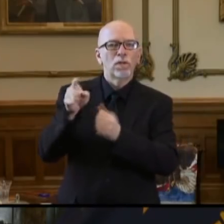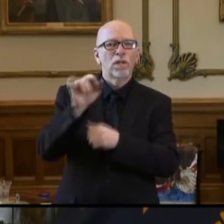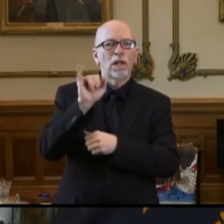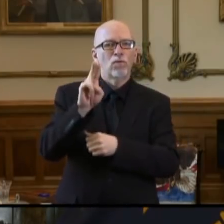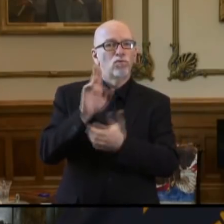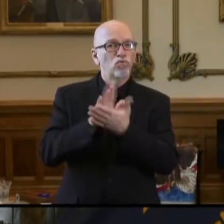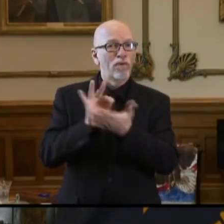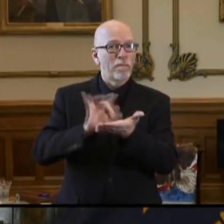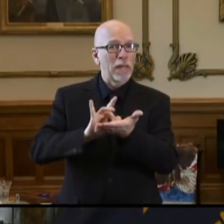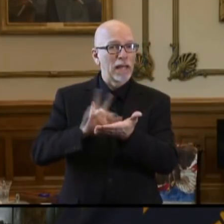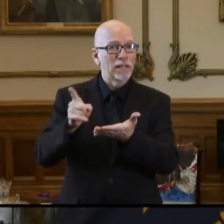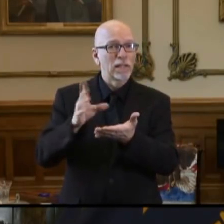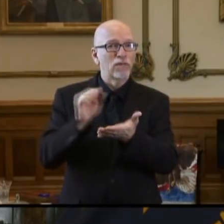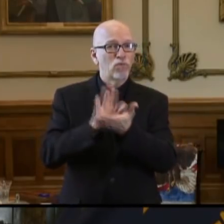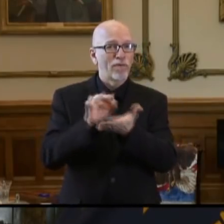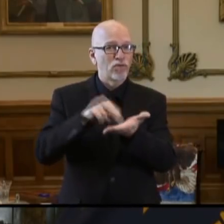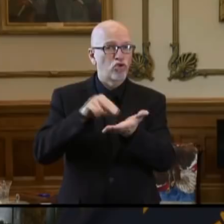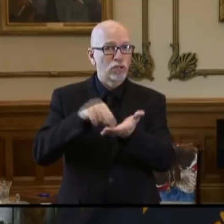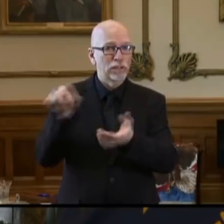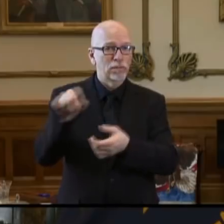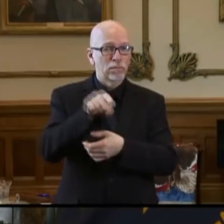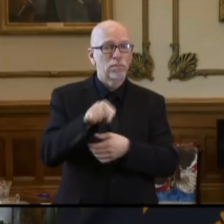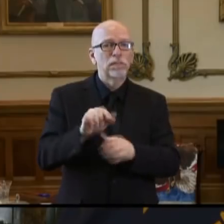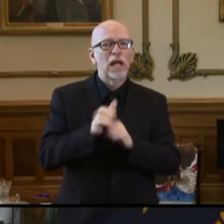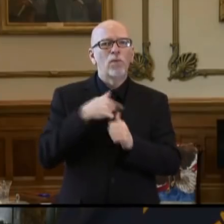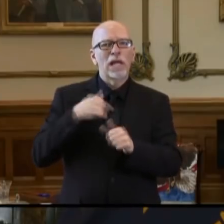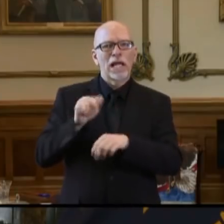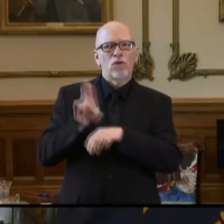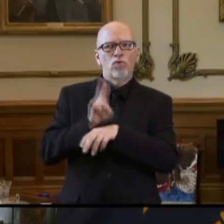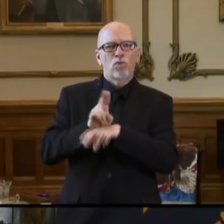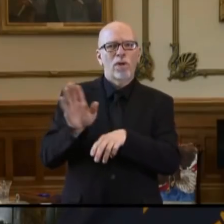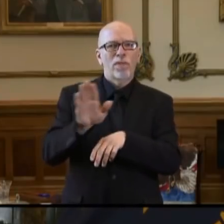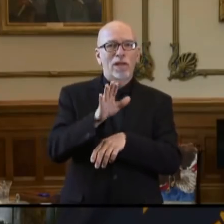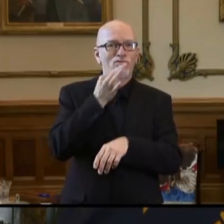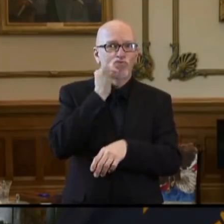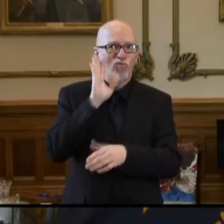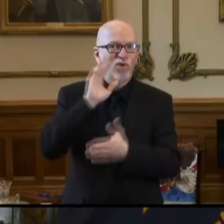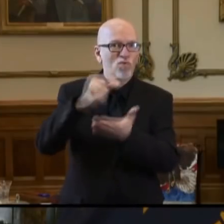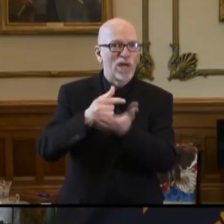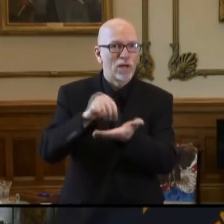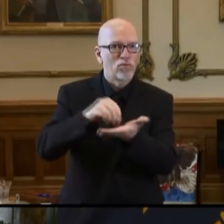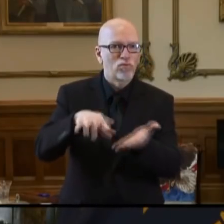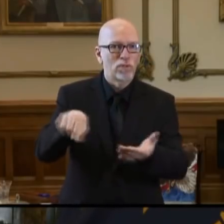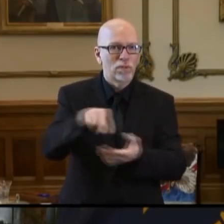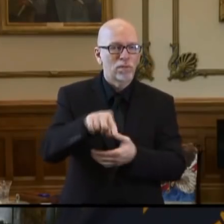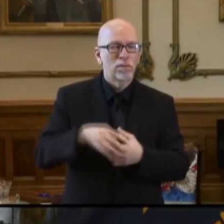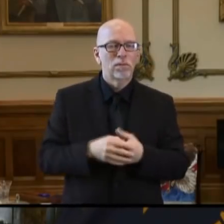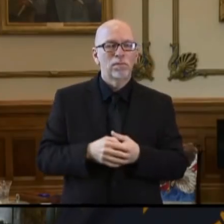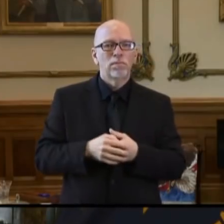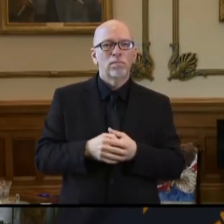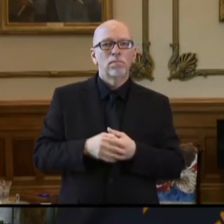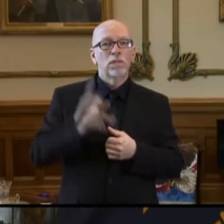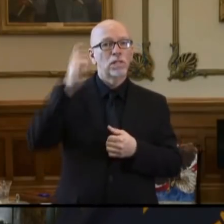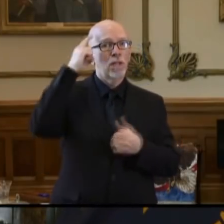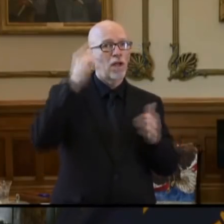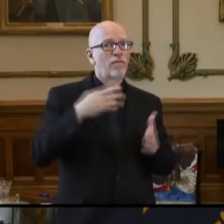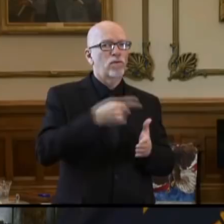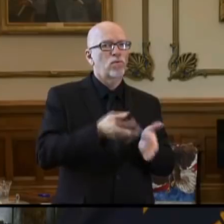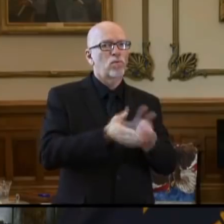CORONA VIRUS STAT IRON DUCK OF .ADDITIONALLY WE ARE PART OF PARTNERING WITH THE IU SCHOOL OF MEDICINE AND SCHOOL OF